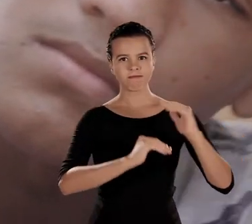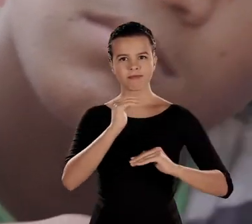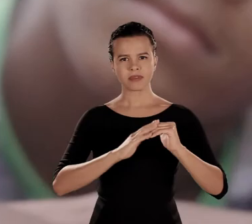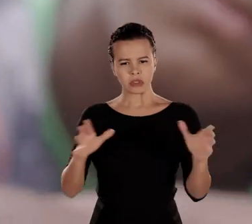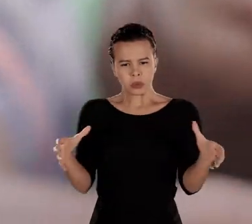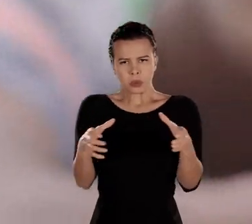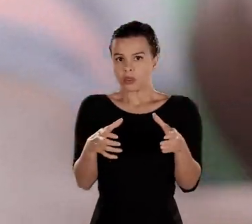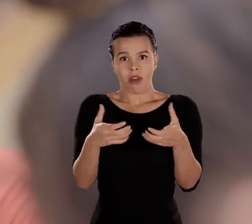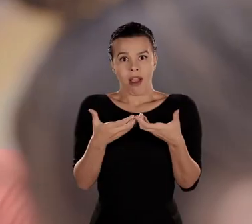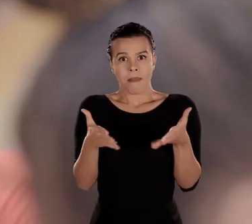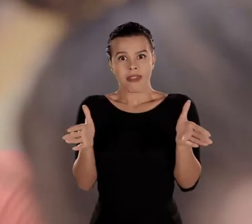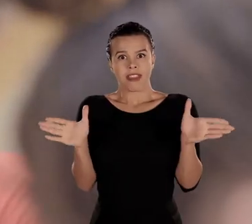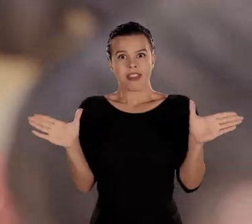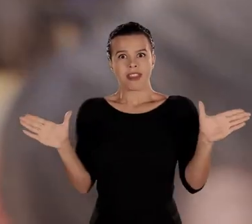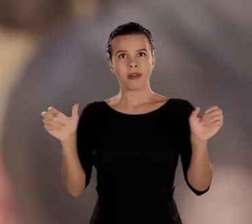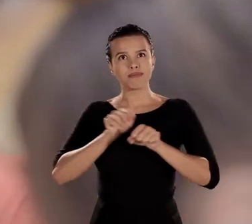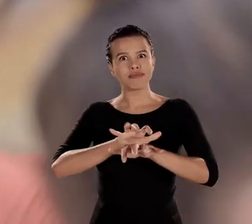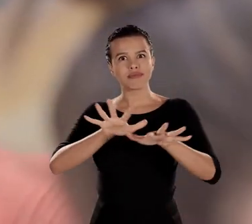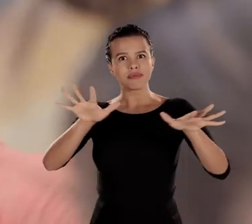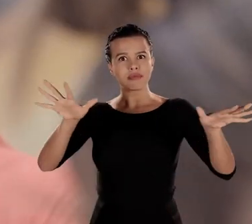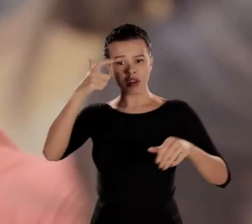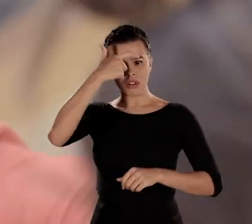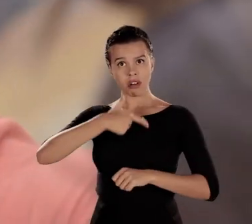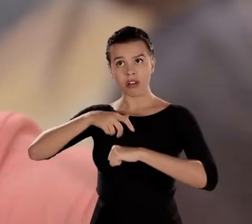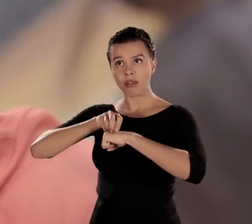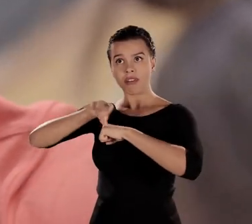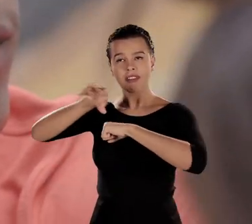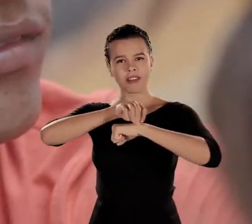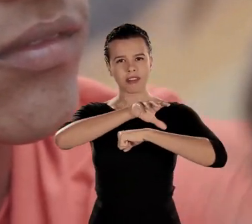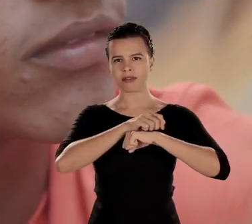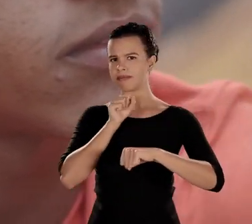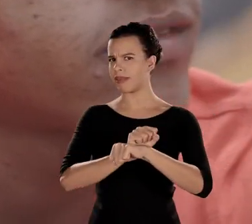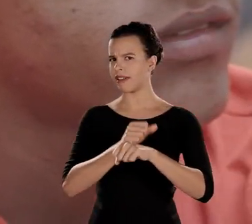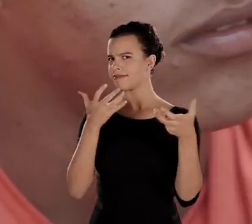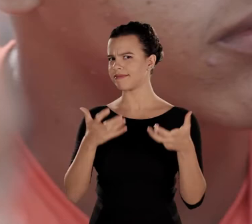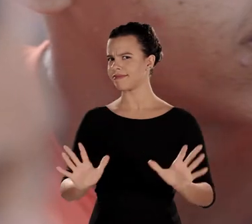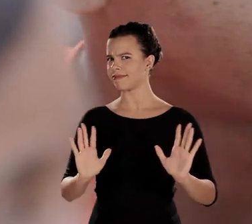but to share it with people, as we can inspire others. We don't want to stop now.